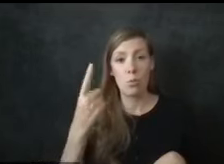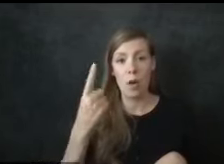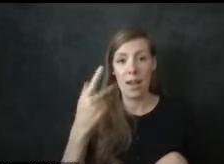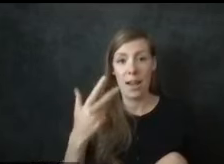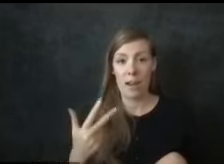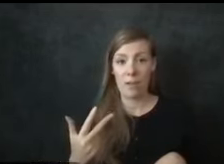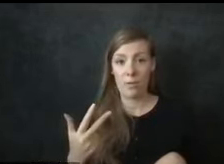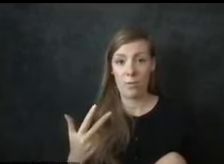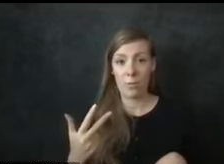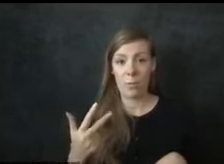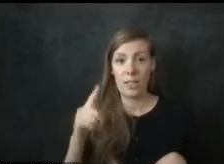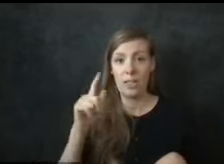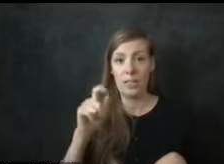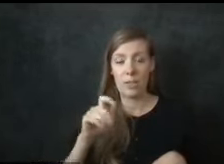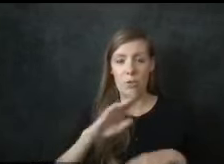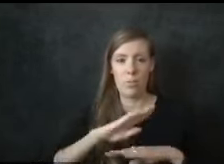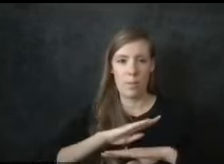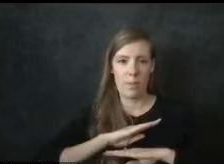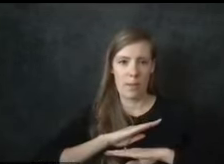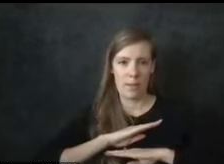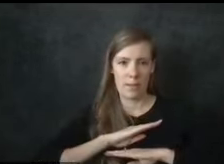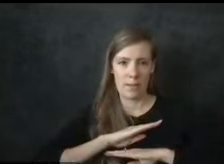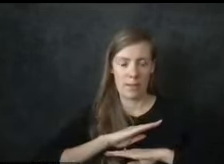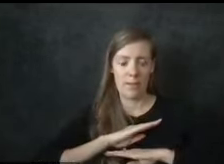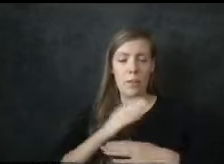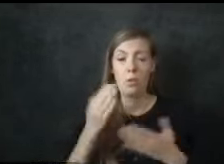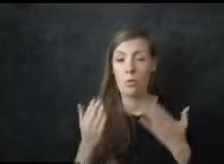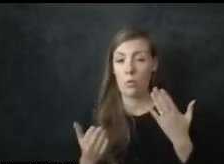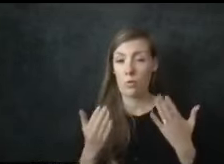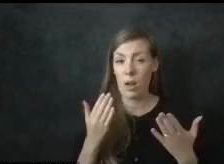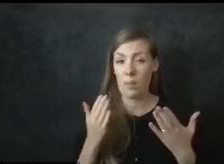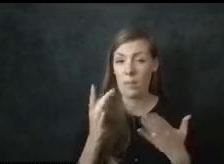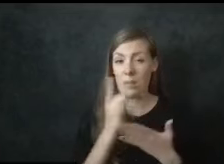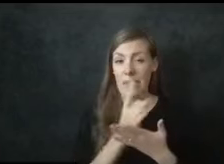would have been met at that time will probably be eight weeks after